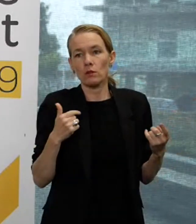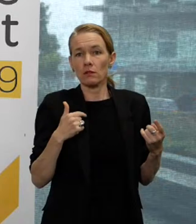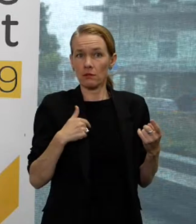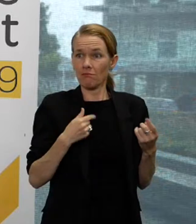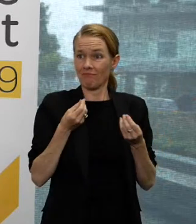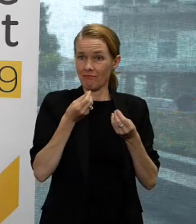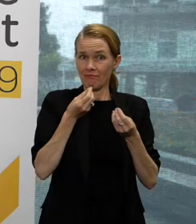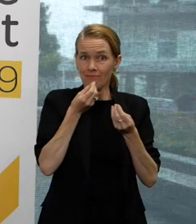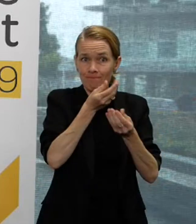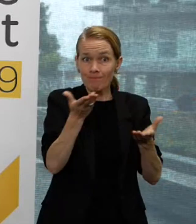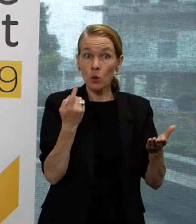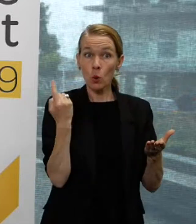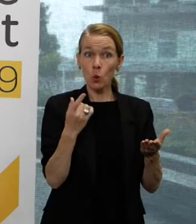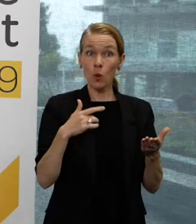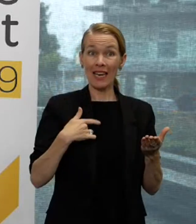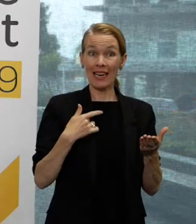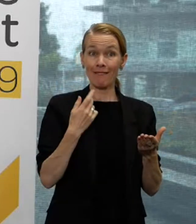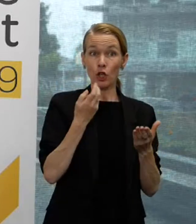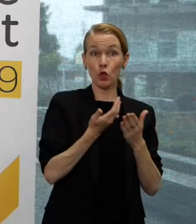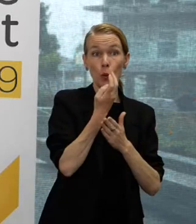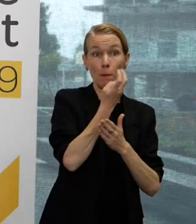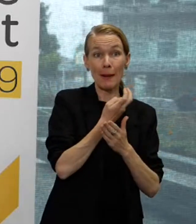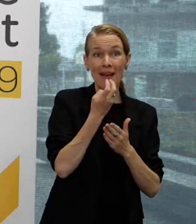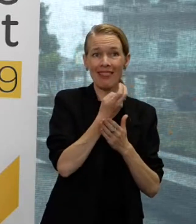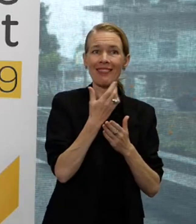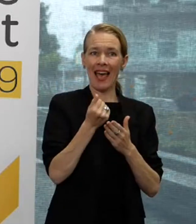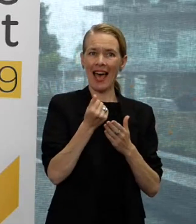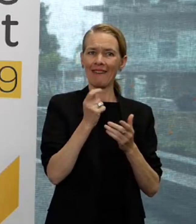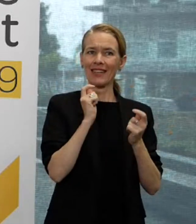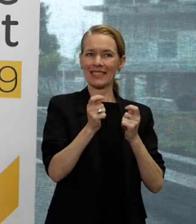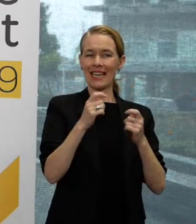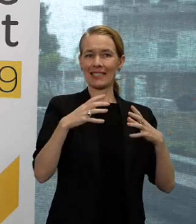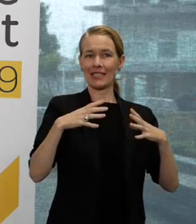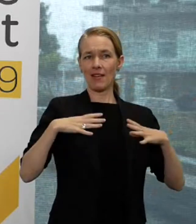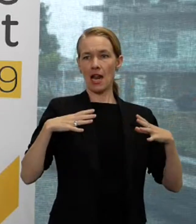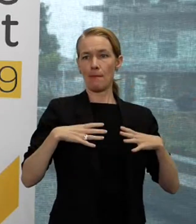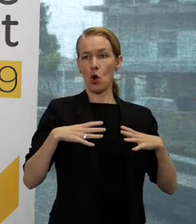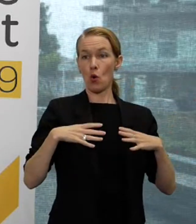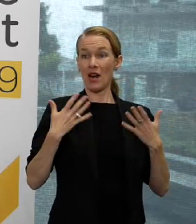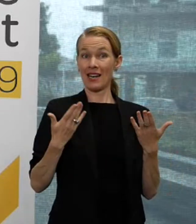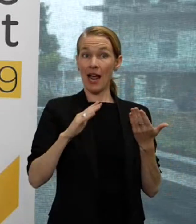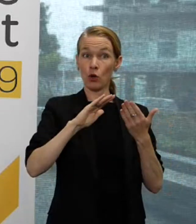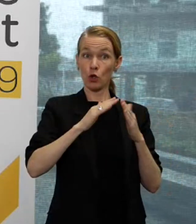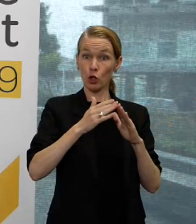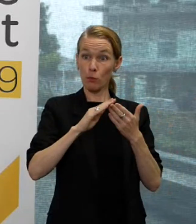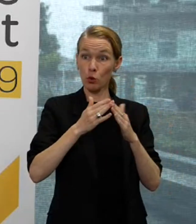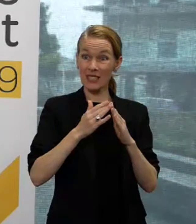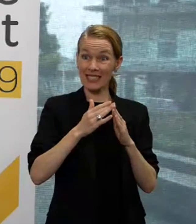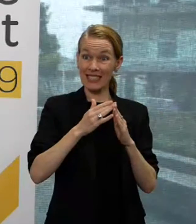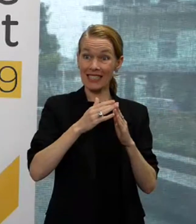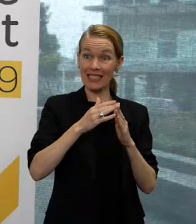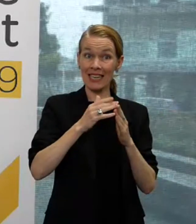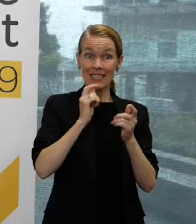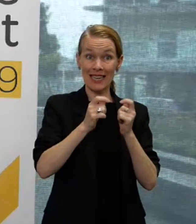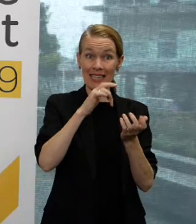Plymouth and the CBAC there, the community based assessment center has extended its hours today. So anyone who does want to test, particularly, of course,